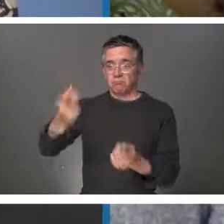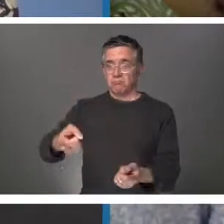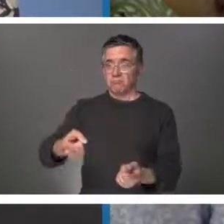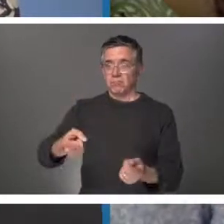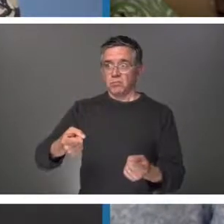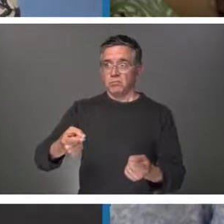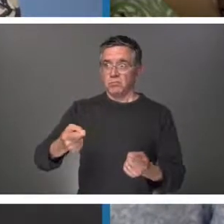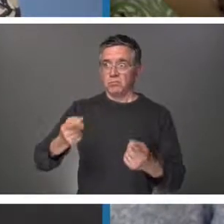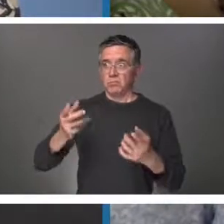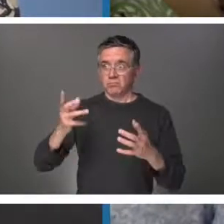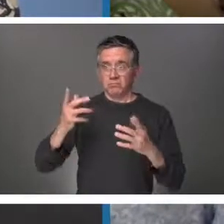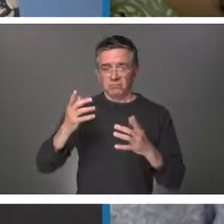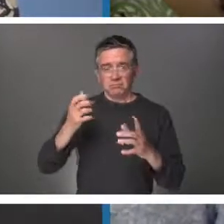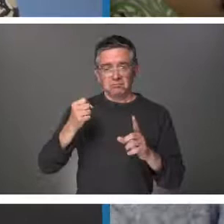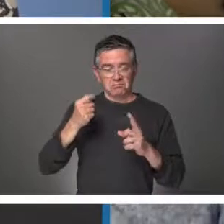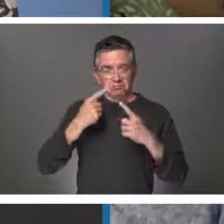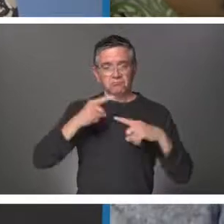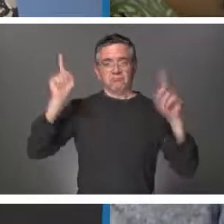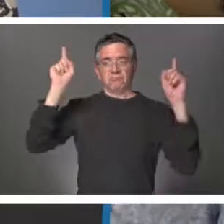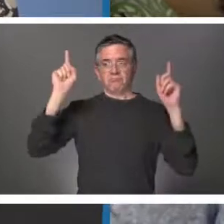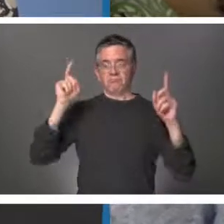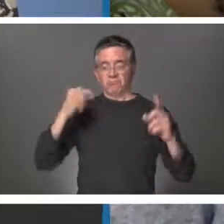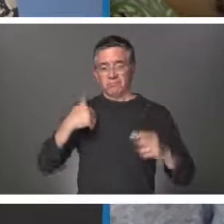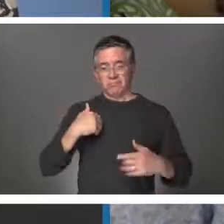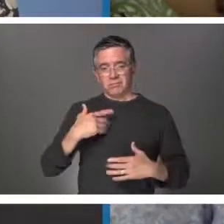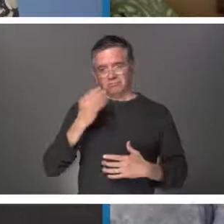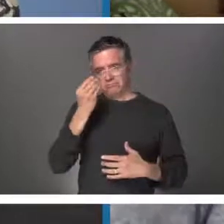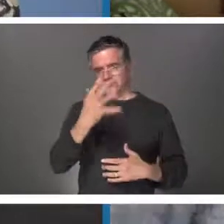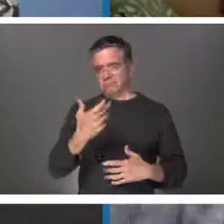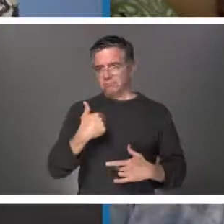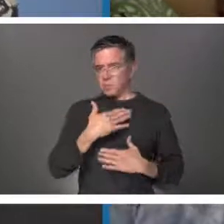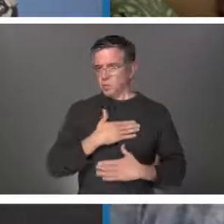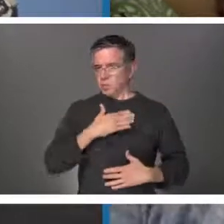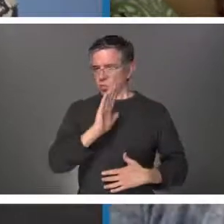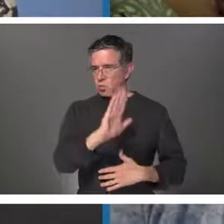and all the partners that do the work that they do. Thanks for that, Liz.